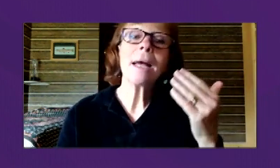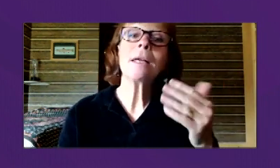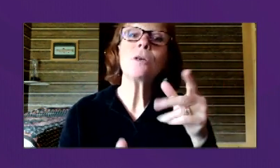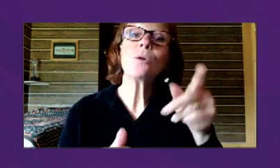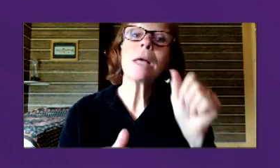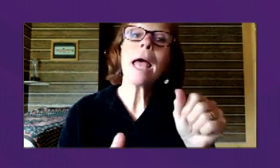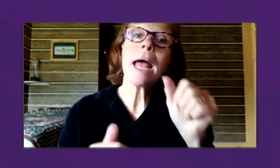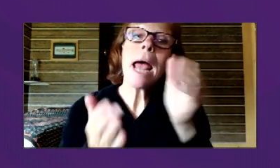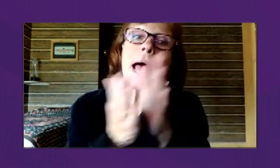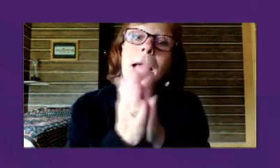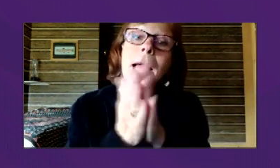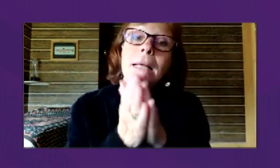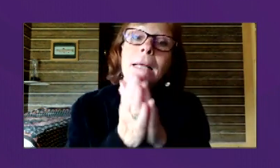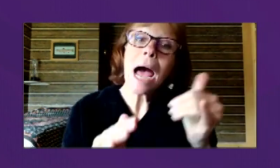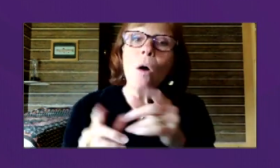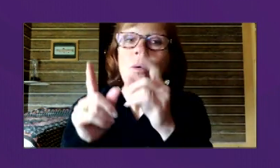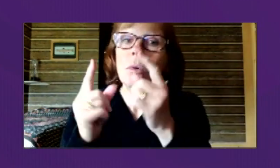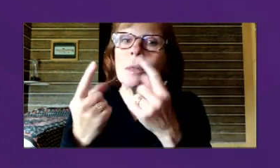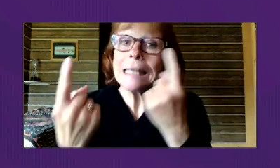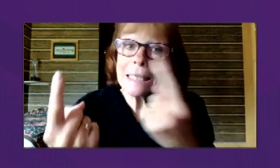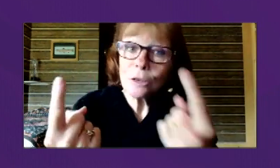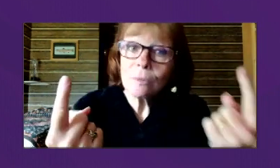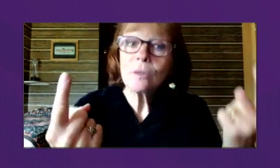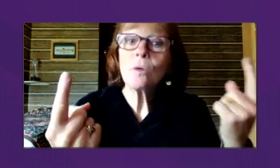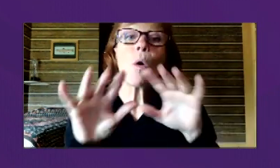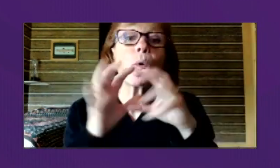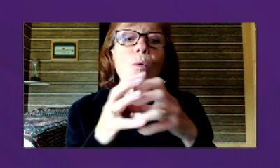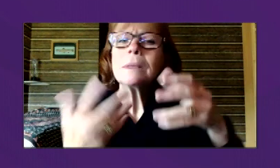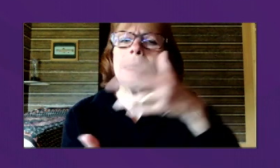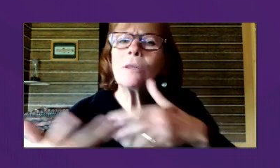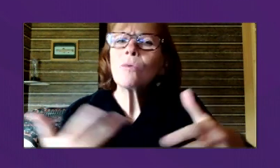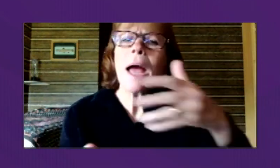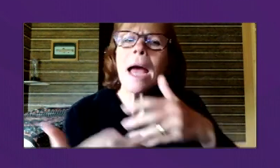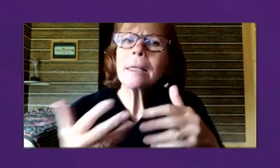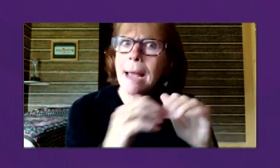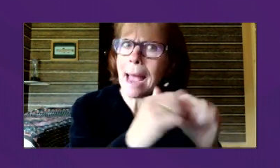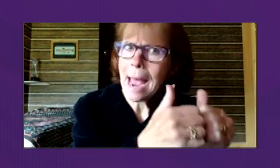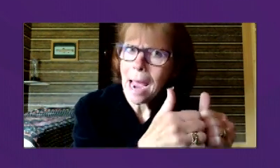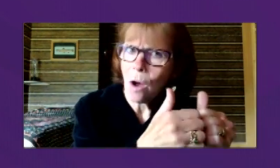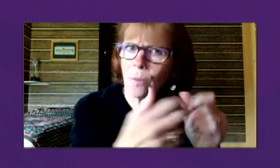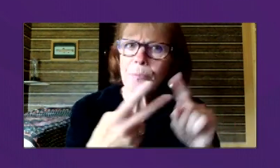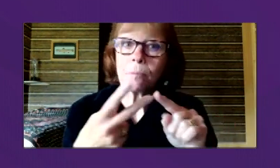and groups interact with each other and then why those interactions go well and not so well.